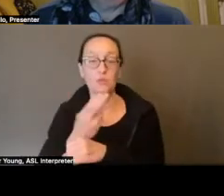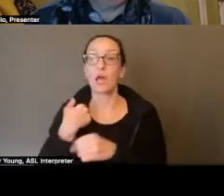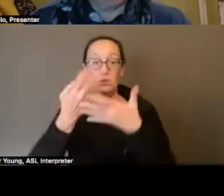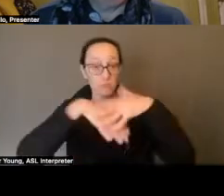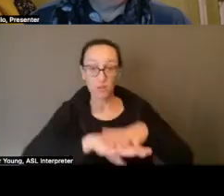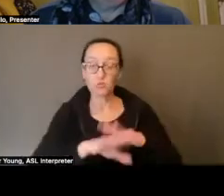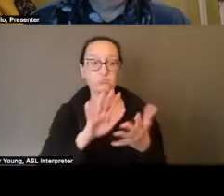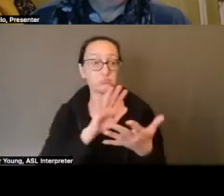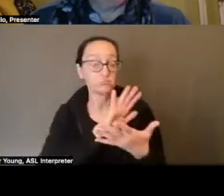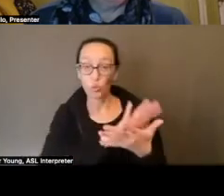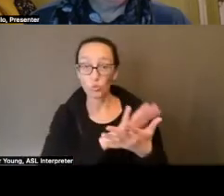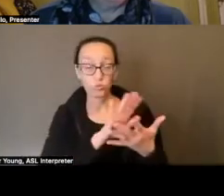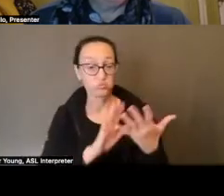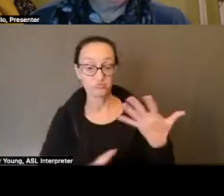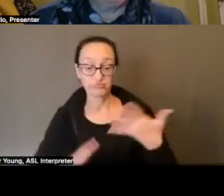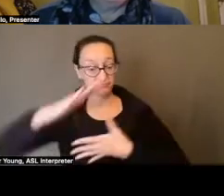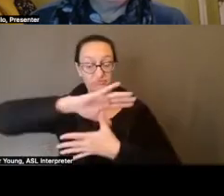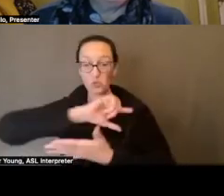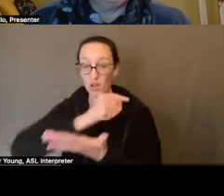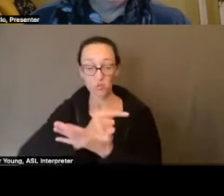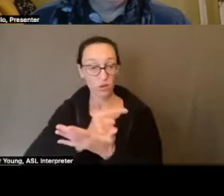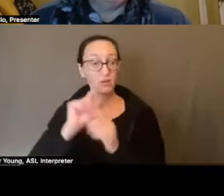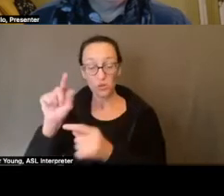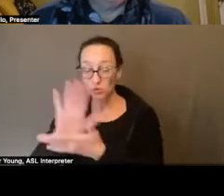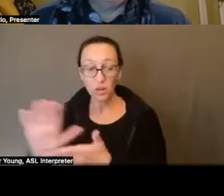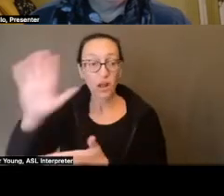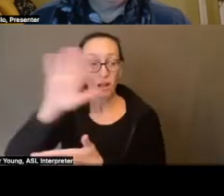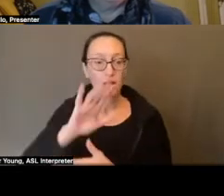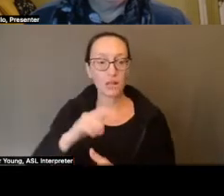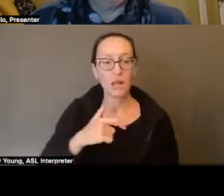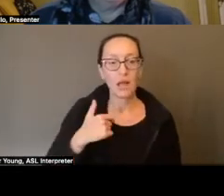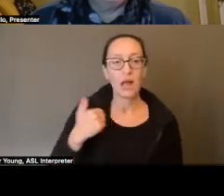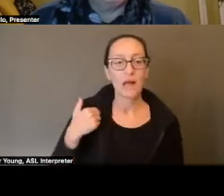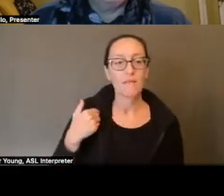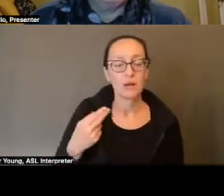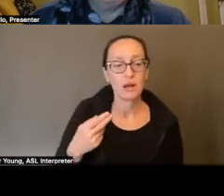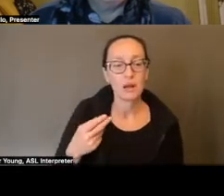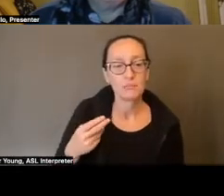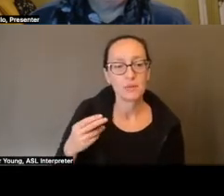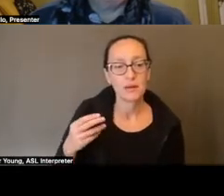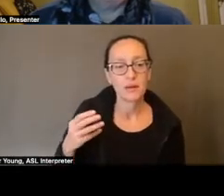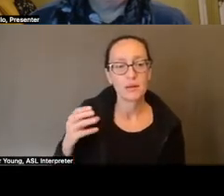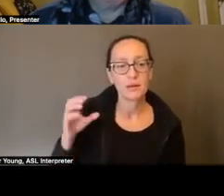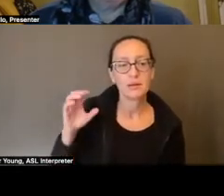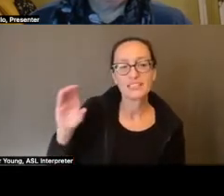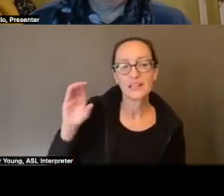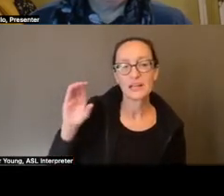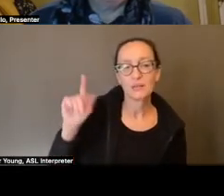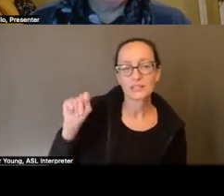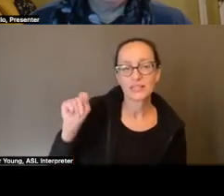and I had SLP services on the side as well, and I got my first cochlear implant in 1994.